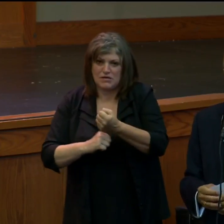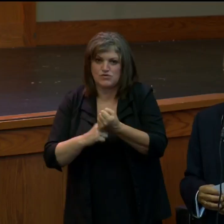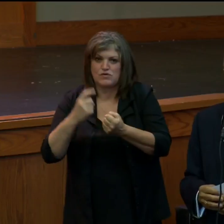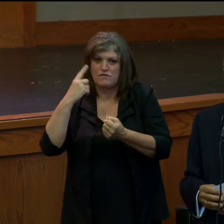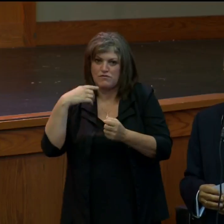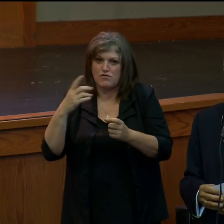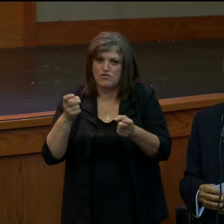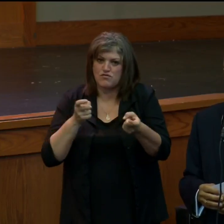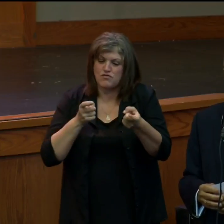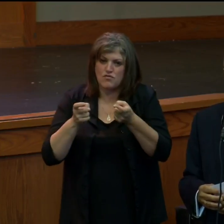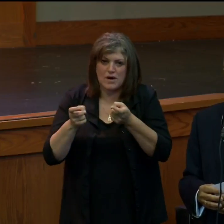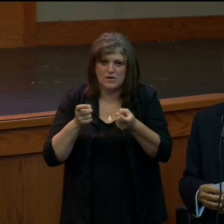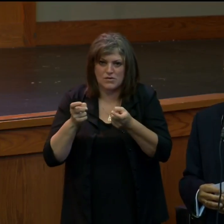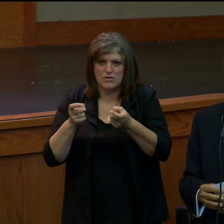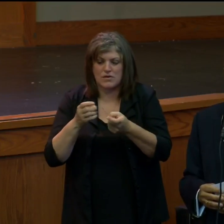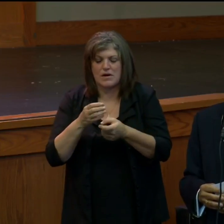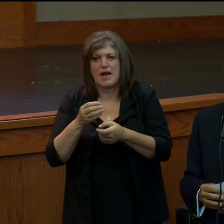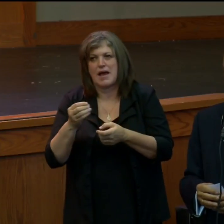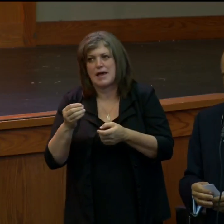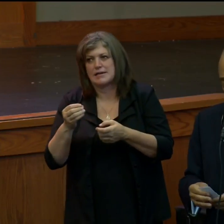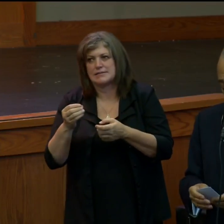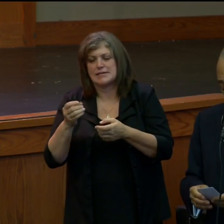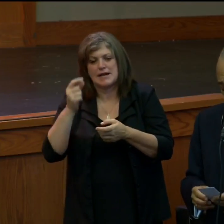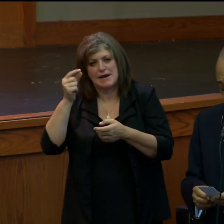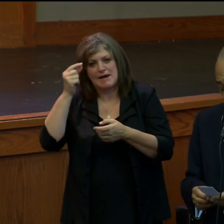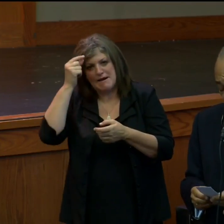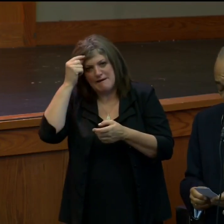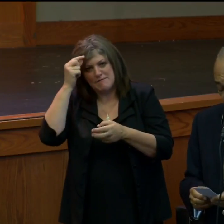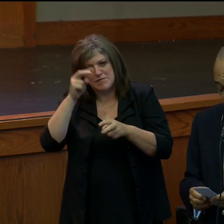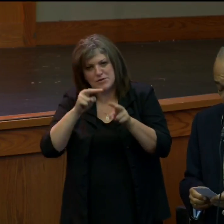REGULATORY AND GOVERNMENTAL ACTION.